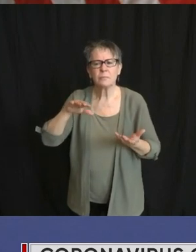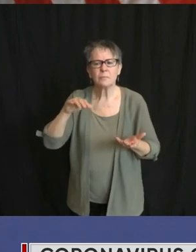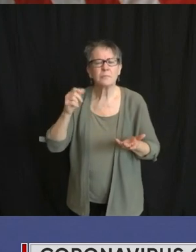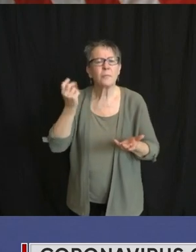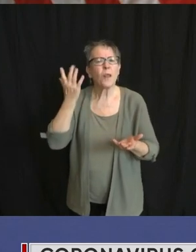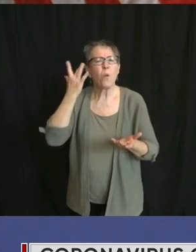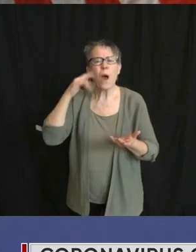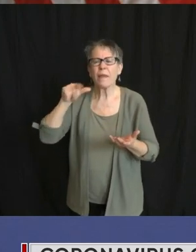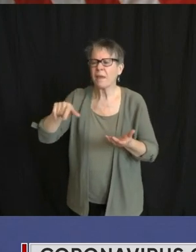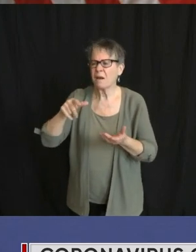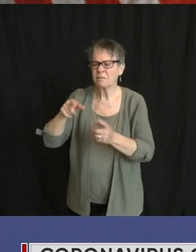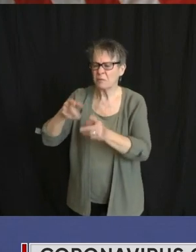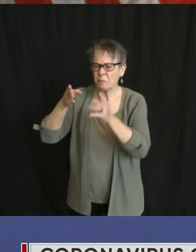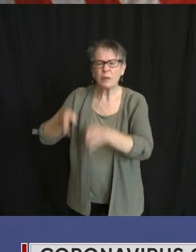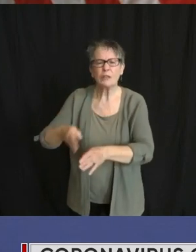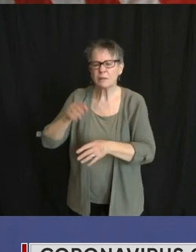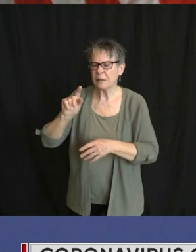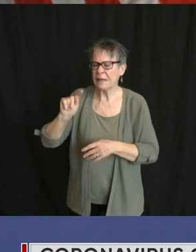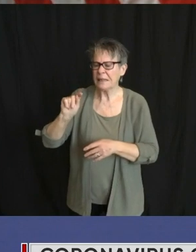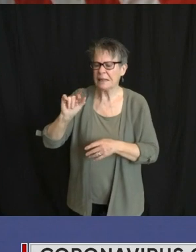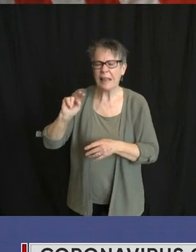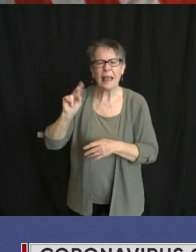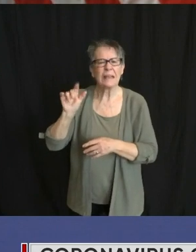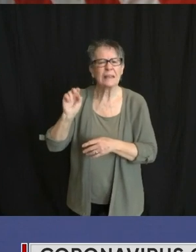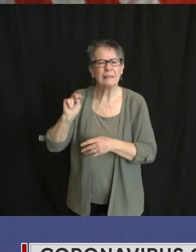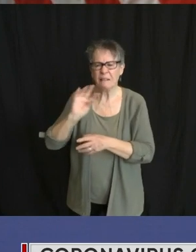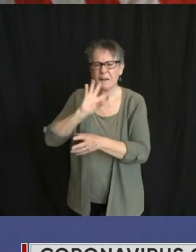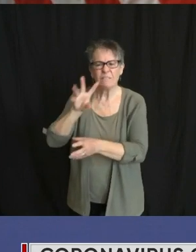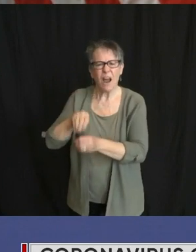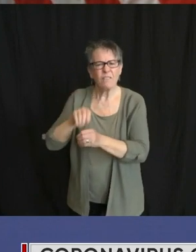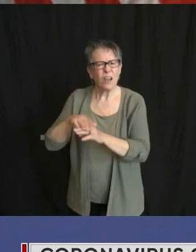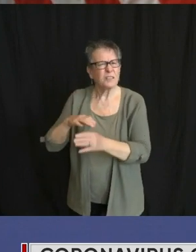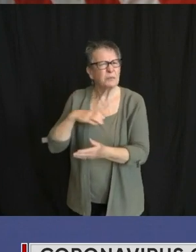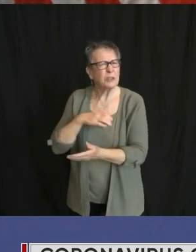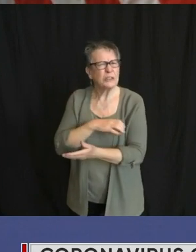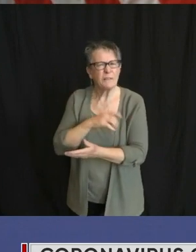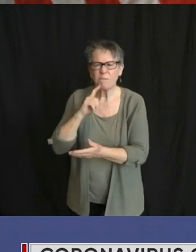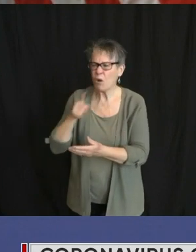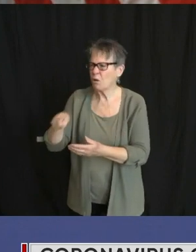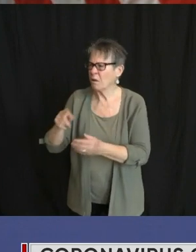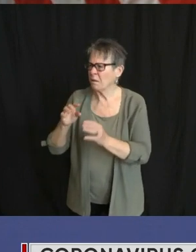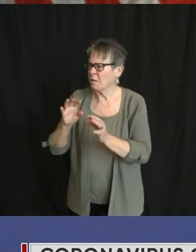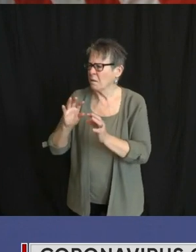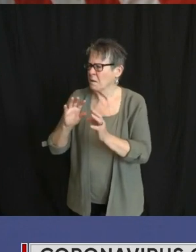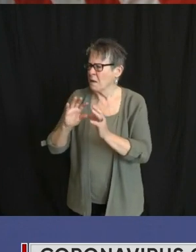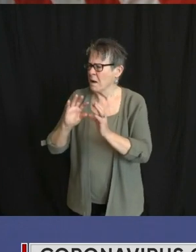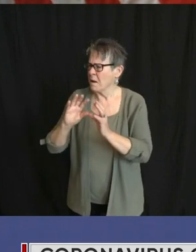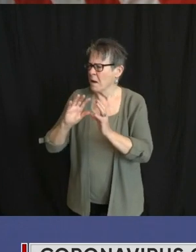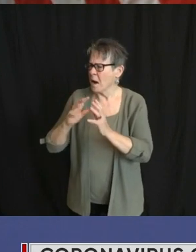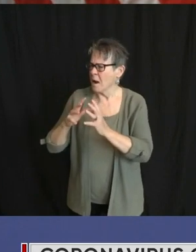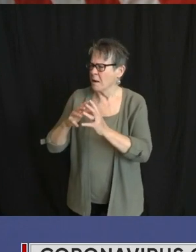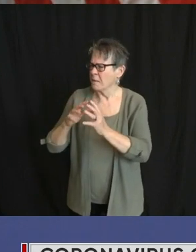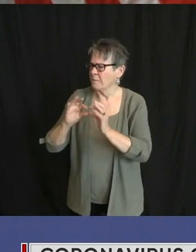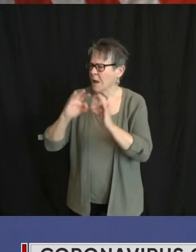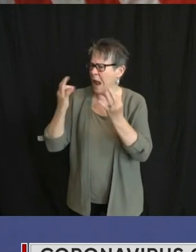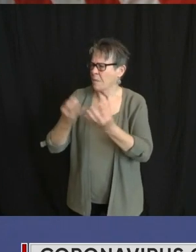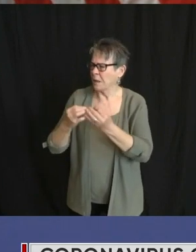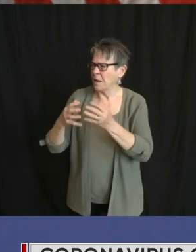CENTERS FOR AMERICAN PROGRESS.